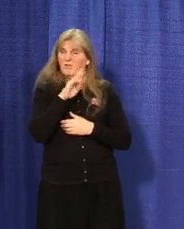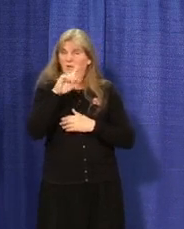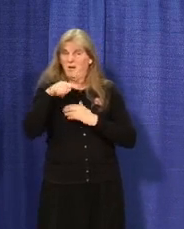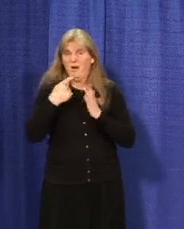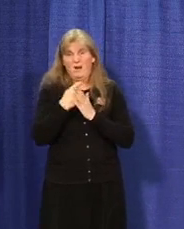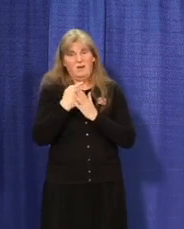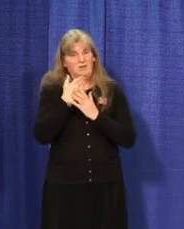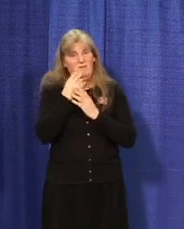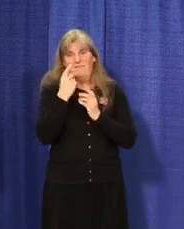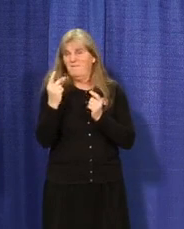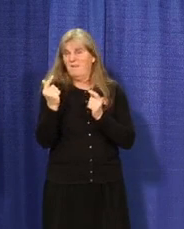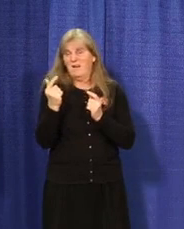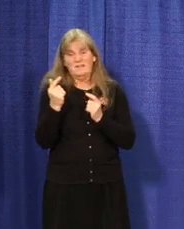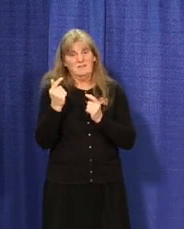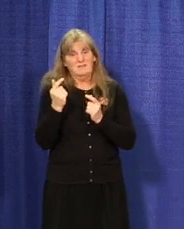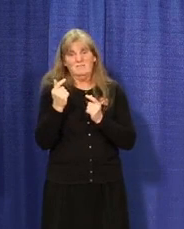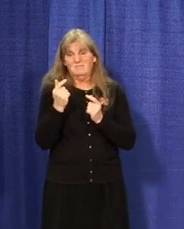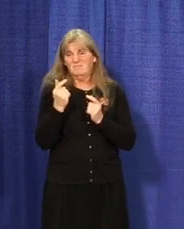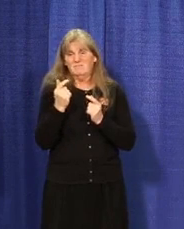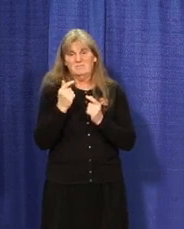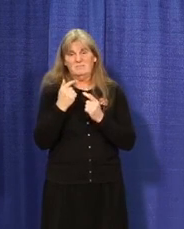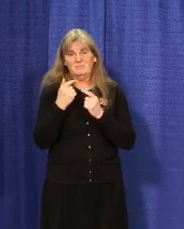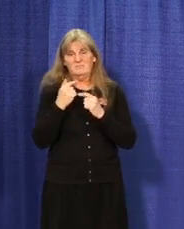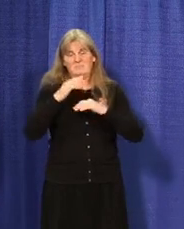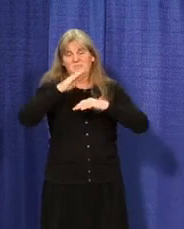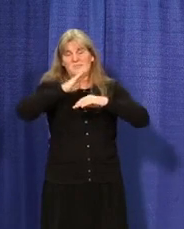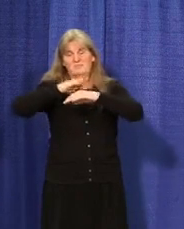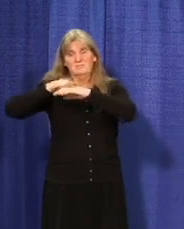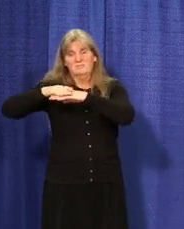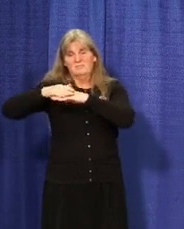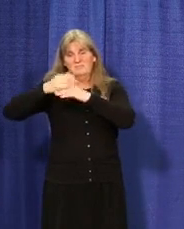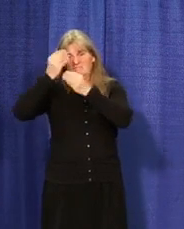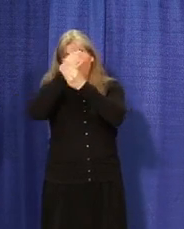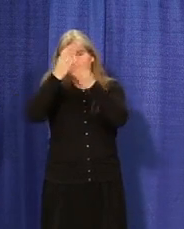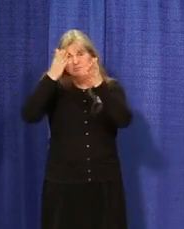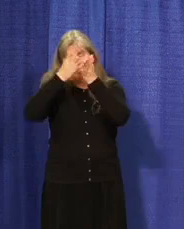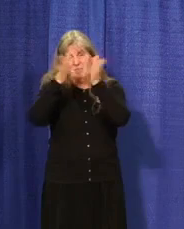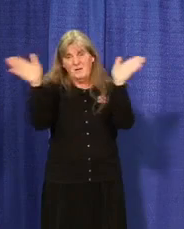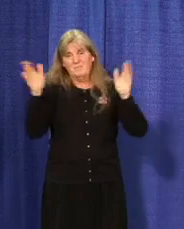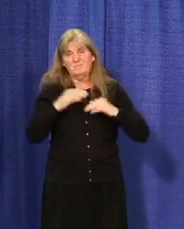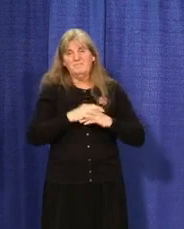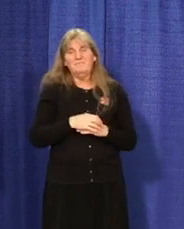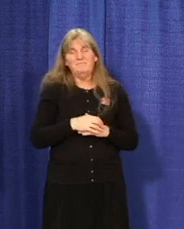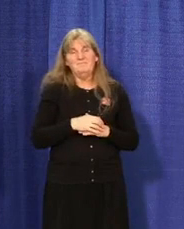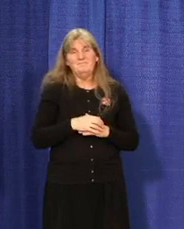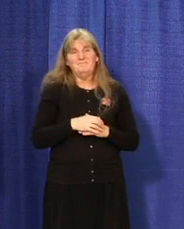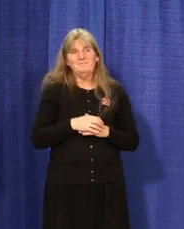turnaround. Pat: Thank you. Follow-up question?